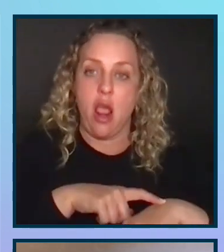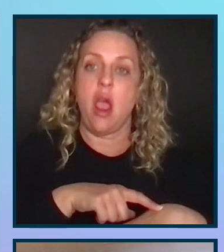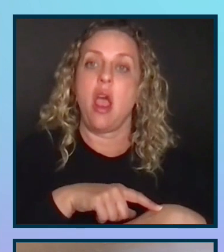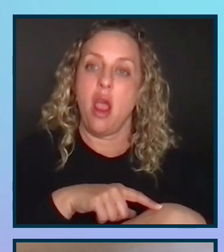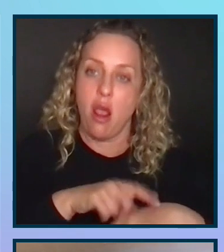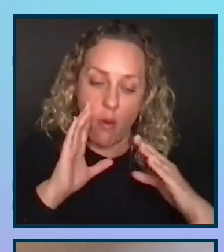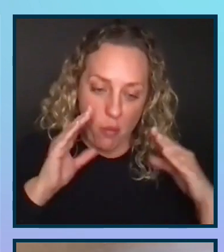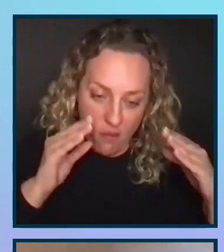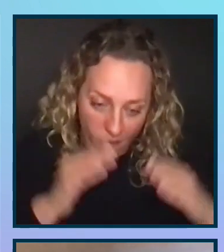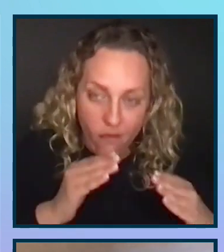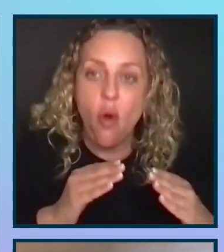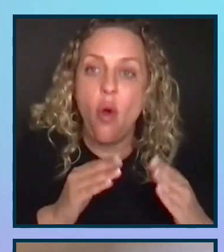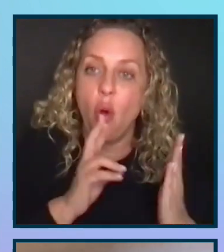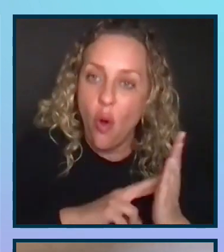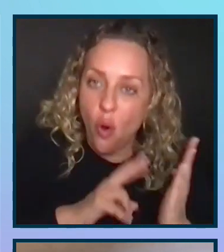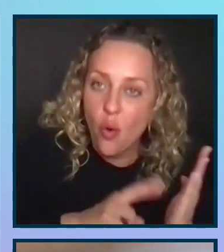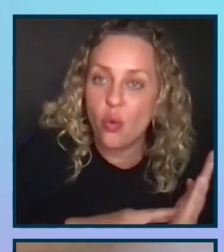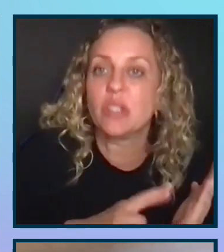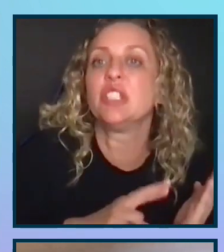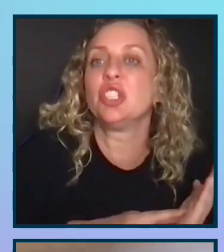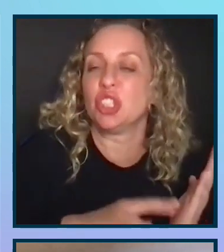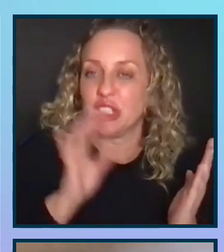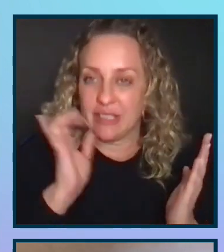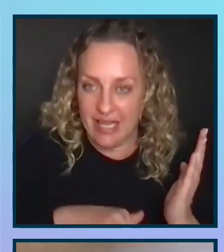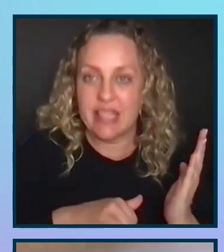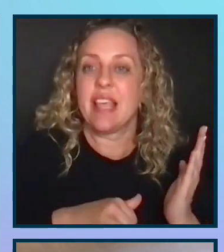researching a movement of their choice.